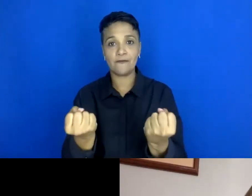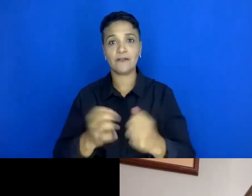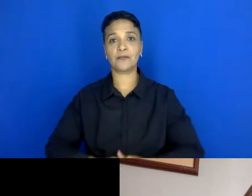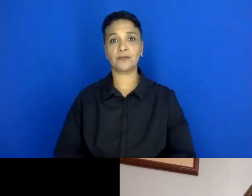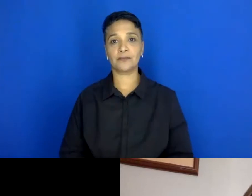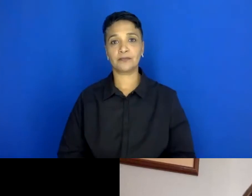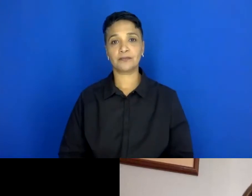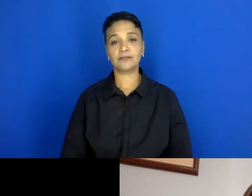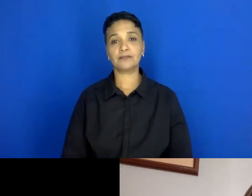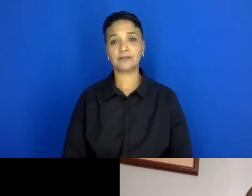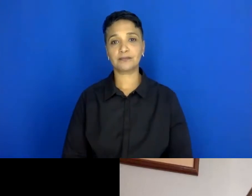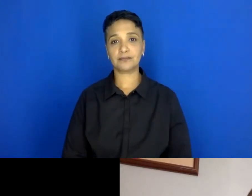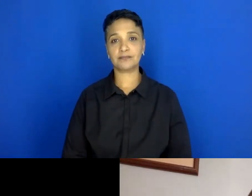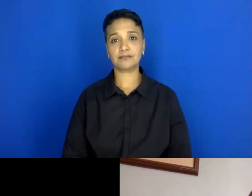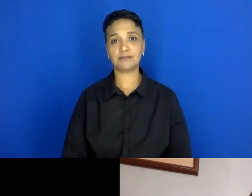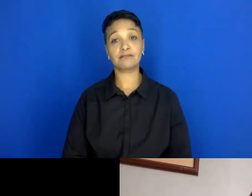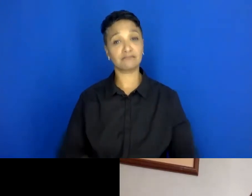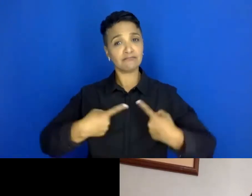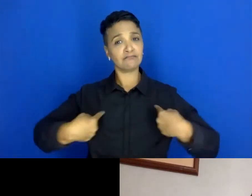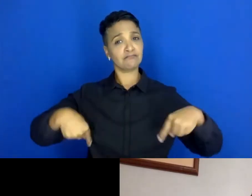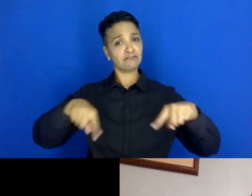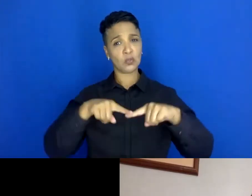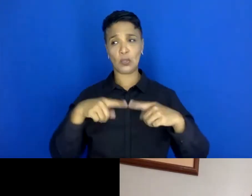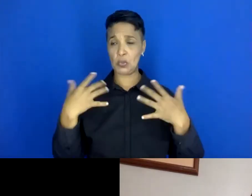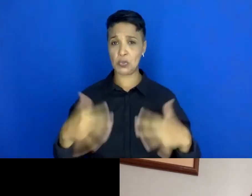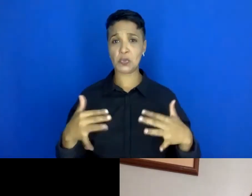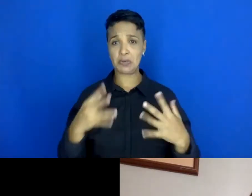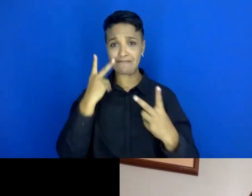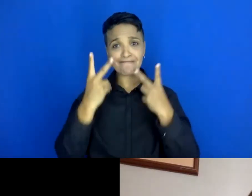we have we have a very big impact on this pandemic on the global sword